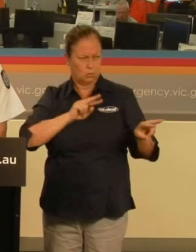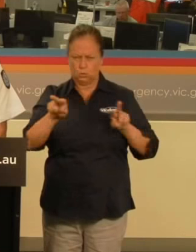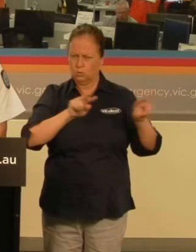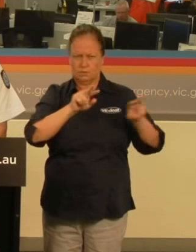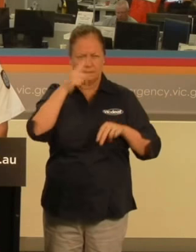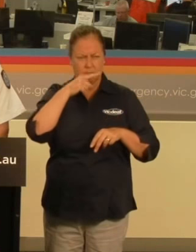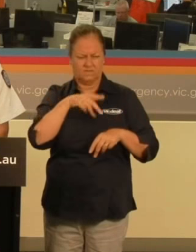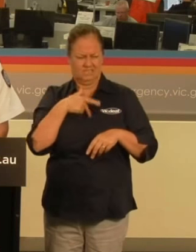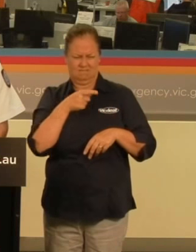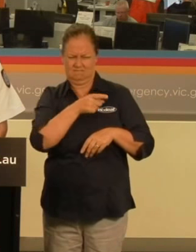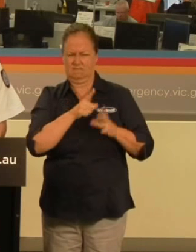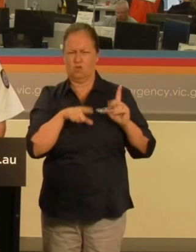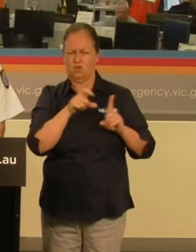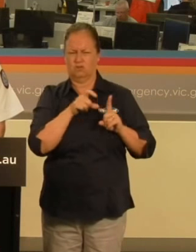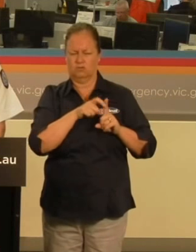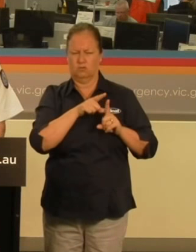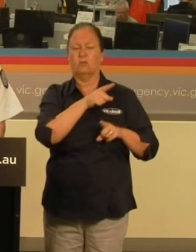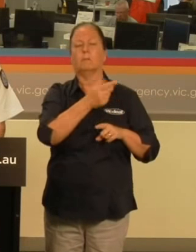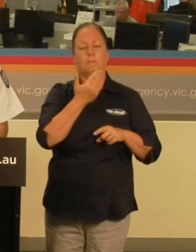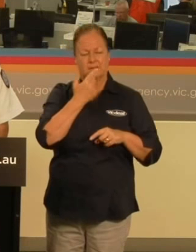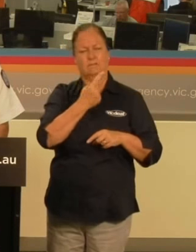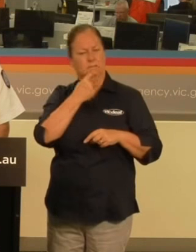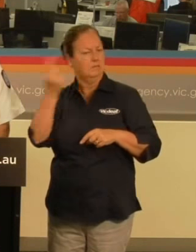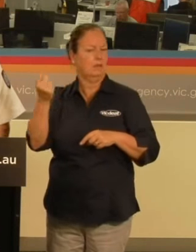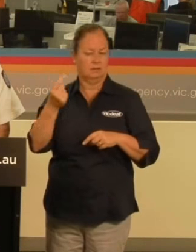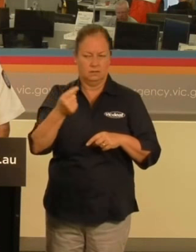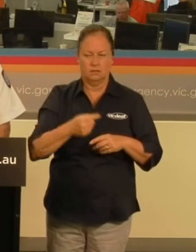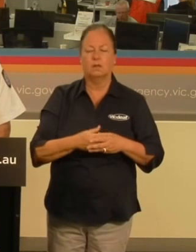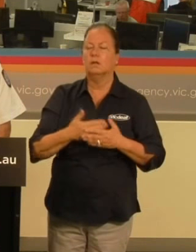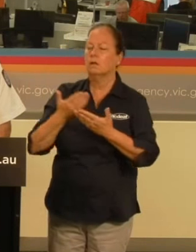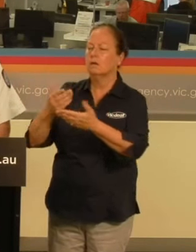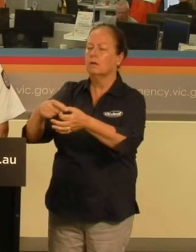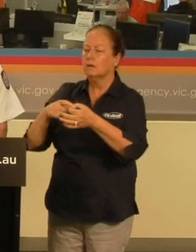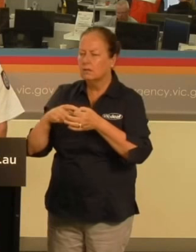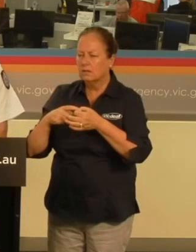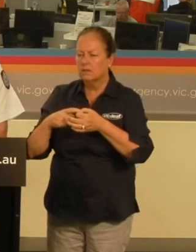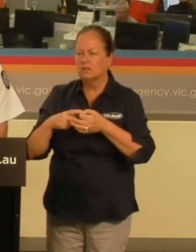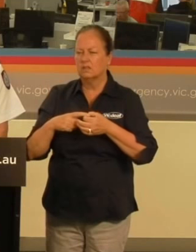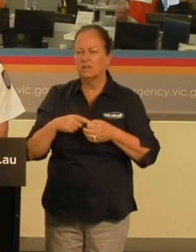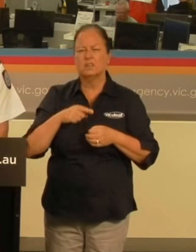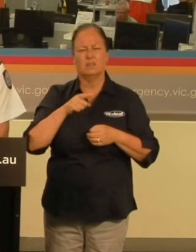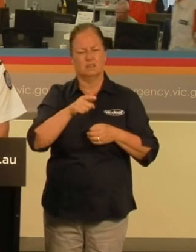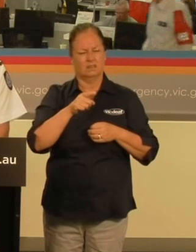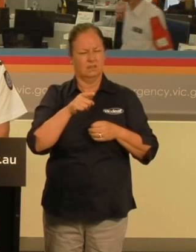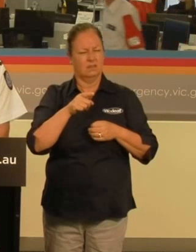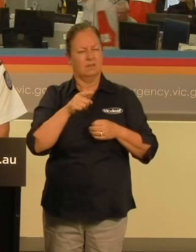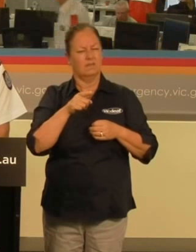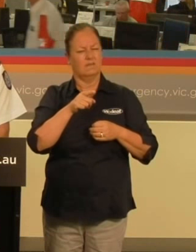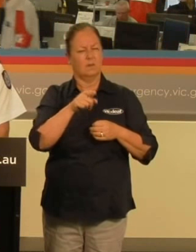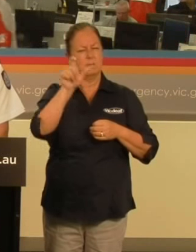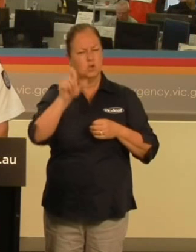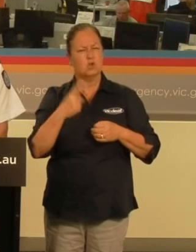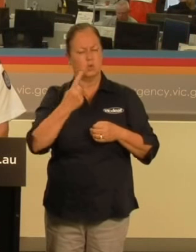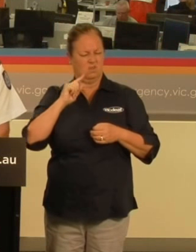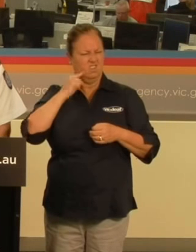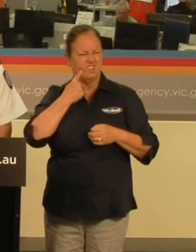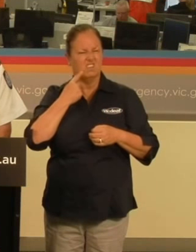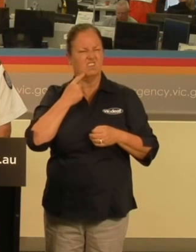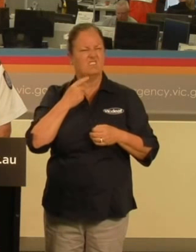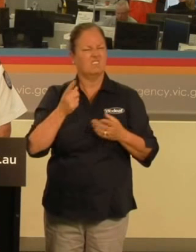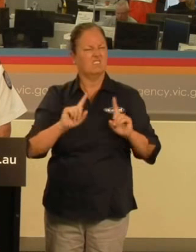behaviour to report it the fire bugs are interesting in the sense that we've got